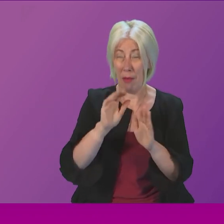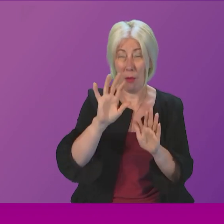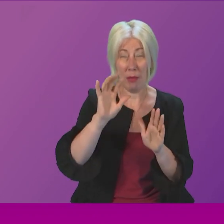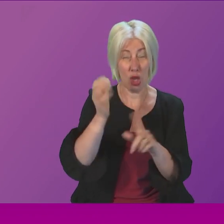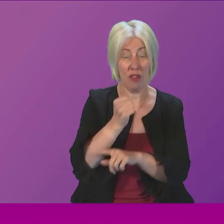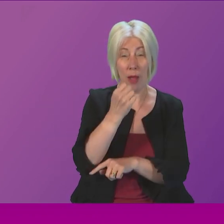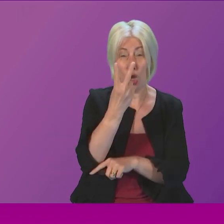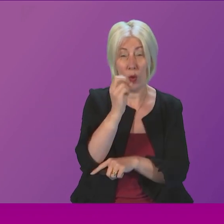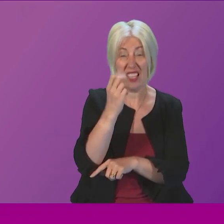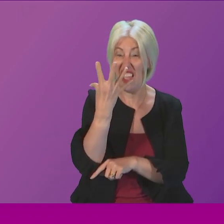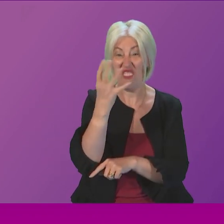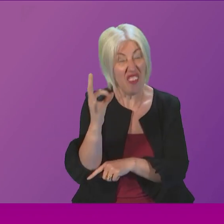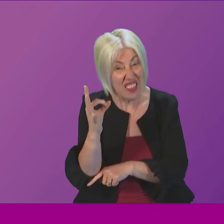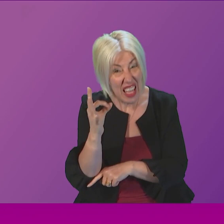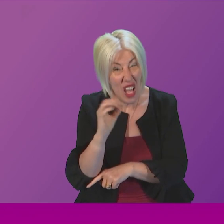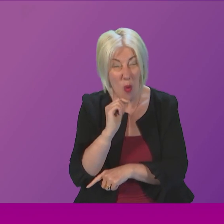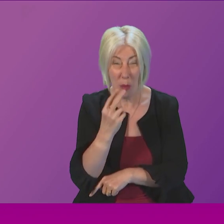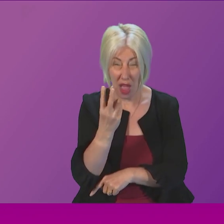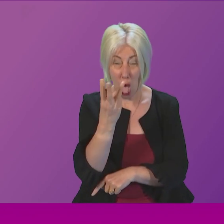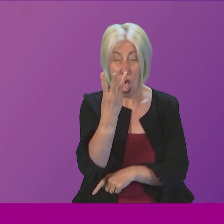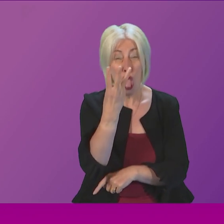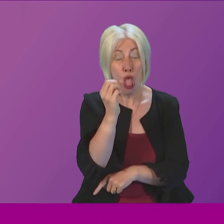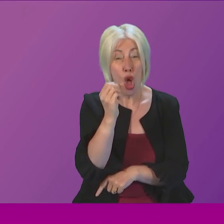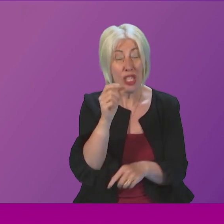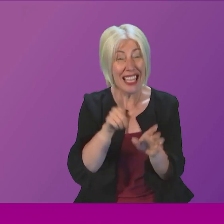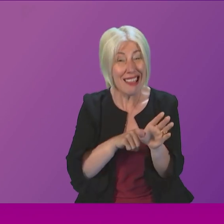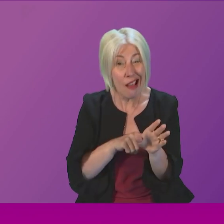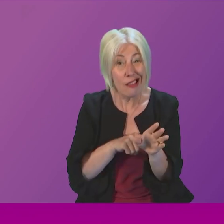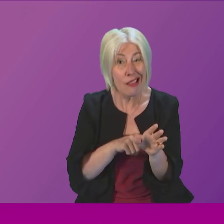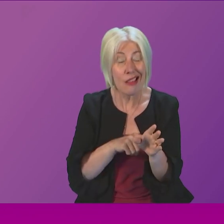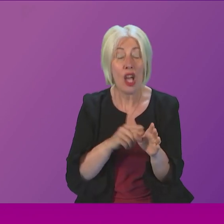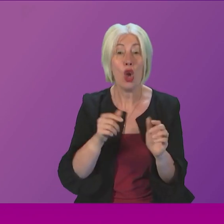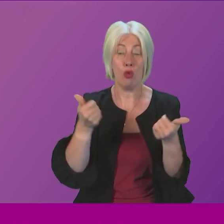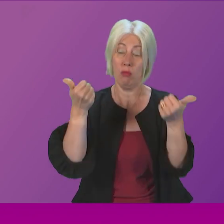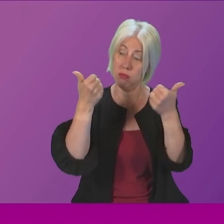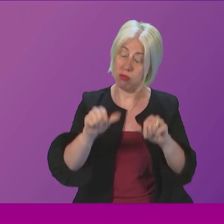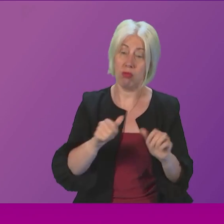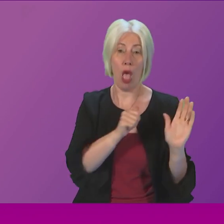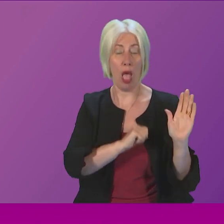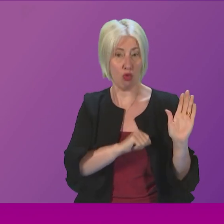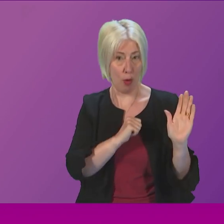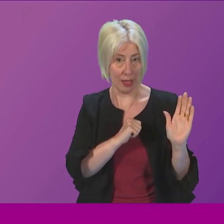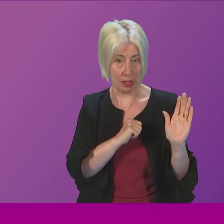Is it really going to take another 30 years to fulfil a promise that was made by the SNP more than a decade and a half ago?